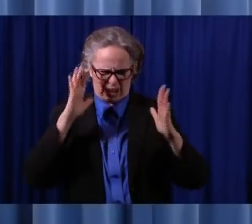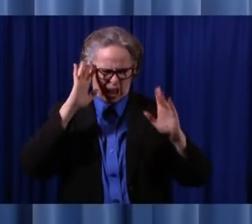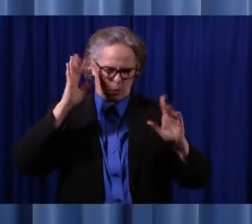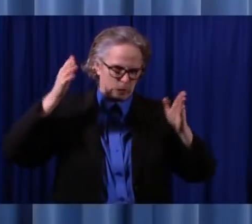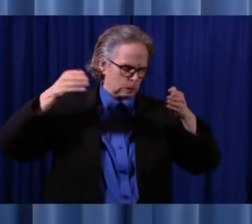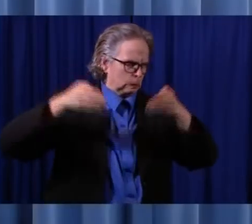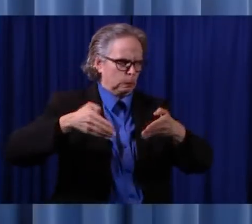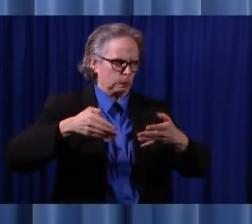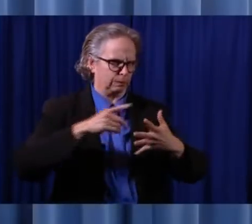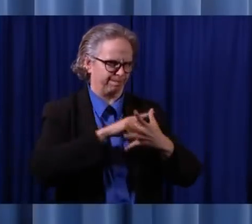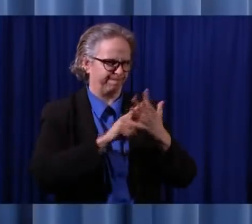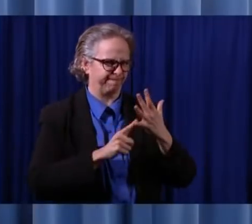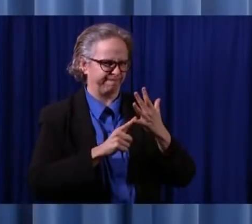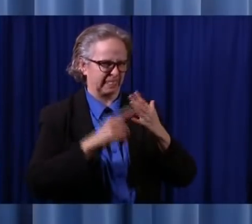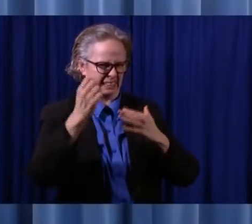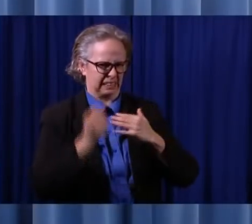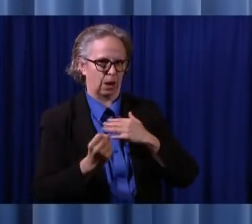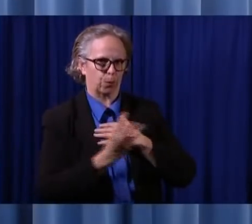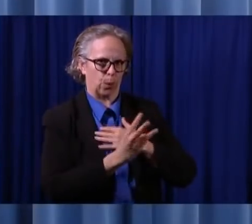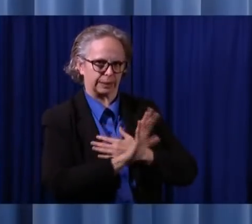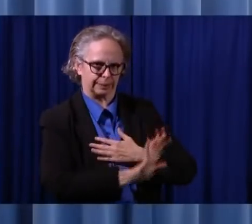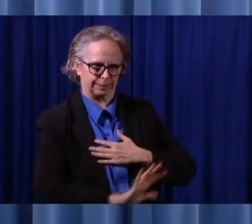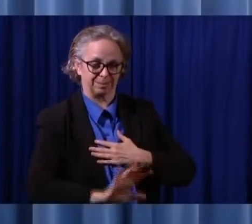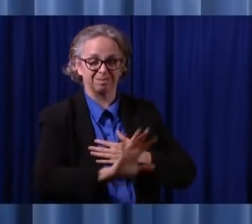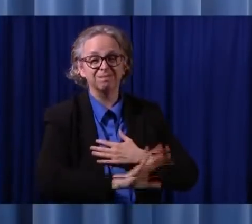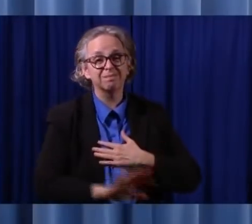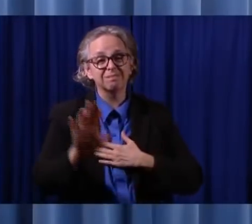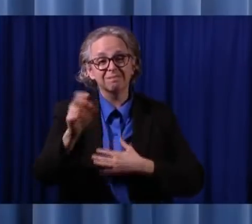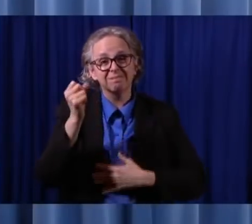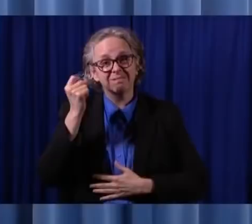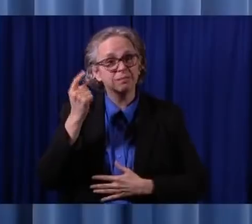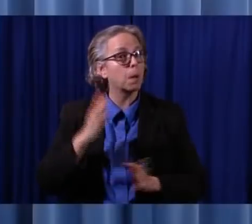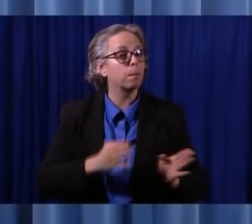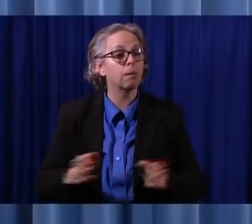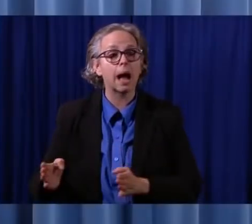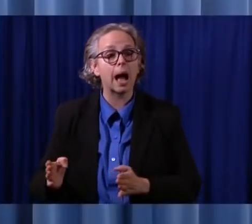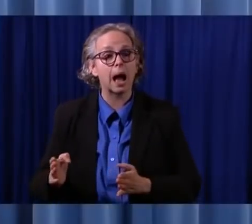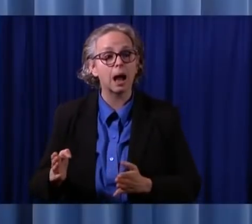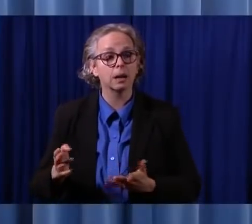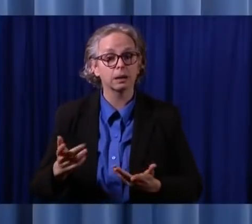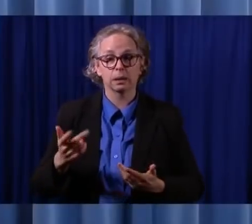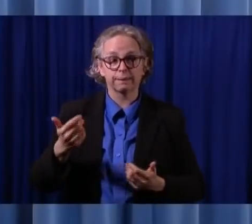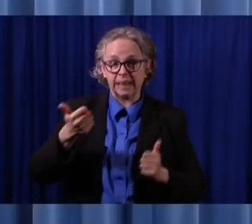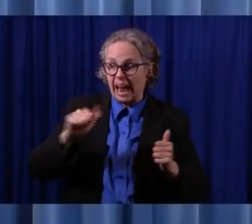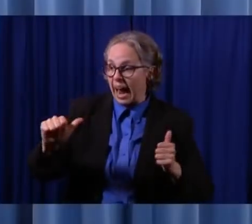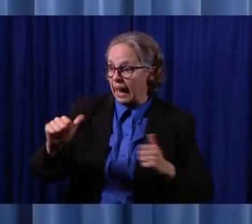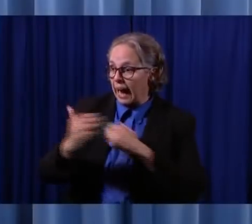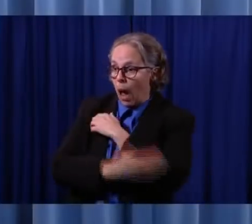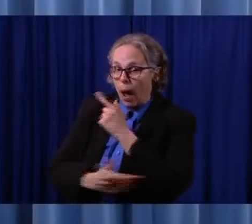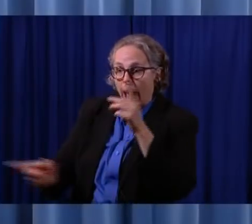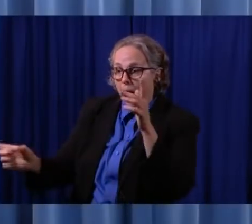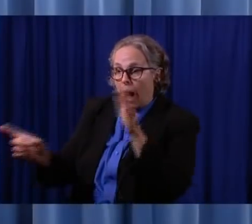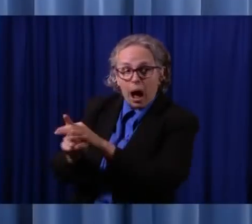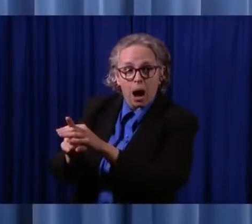THAT WE HAVE STARTED TO GET TAKE TODAY IN REGARDS TO SOUTHWEST OHIO, PARTICULARLY WITH THOSE FIVE COUNTIES, WILL BE WHAT WE